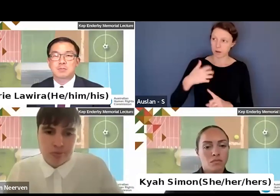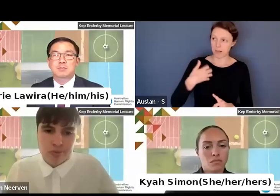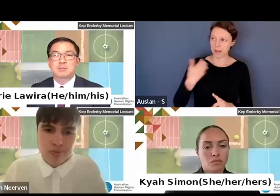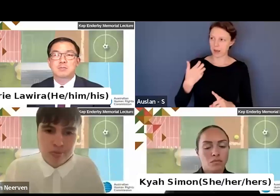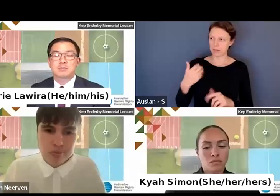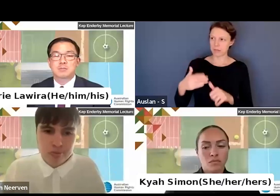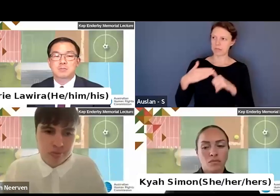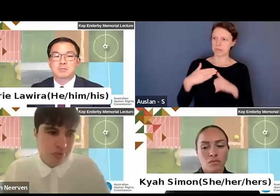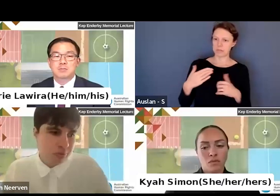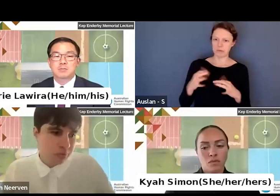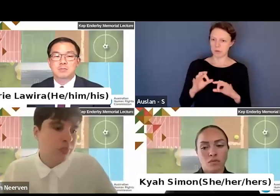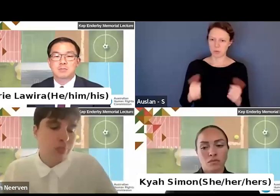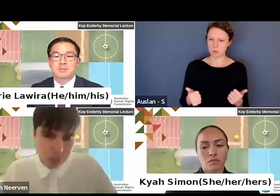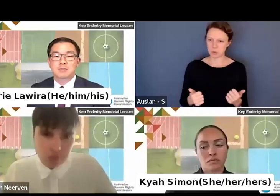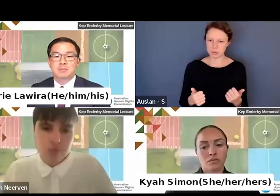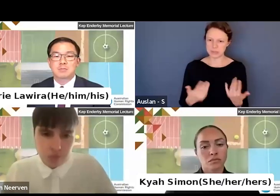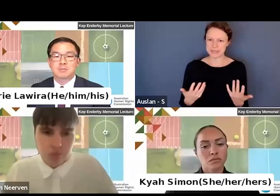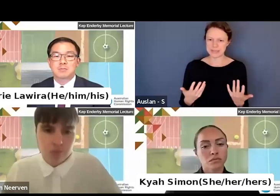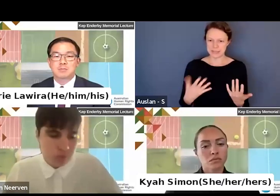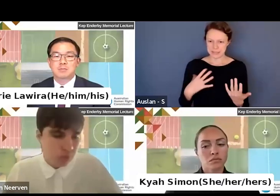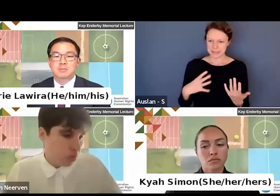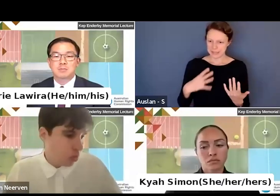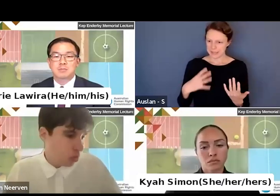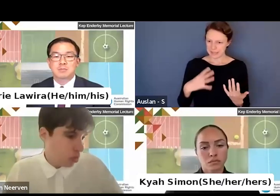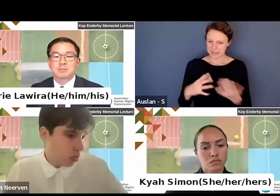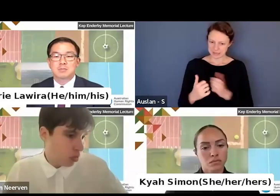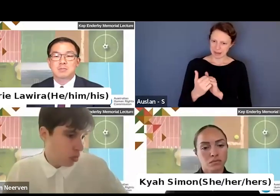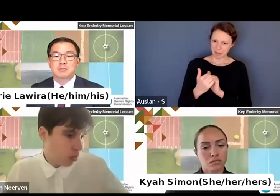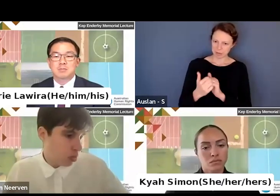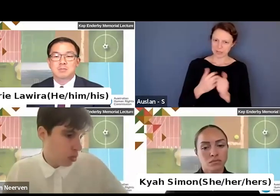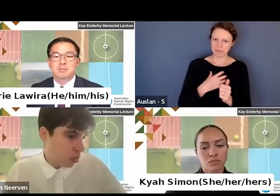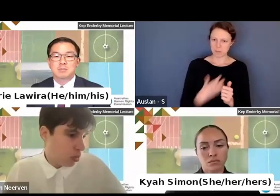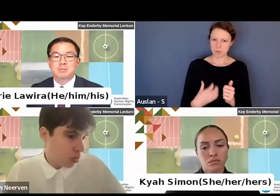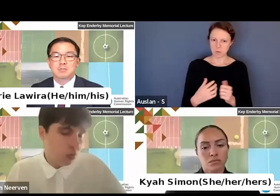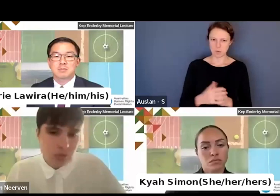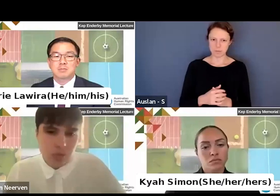I think that there needs to be another collaborative approach too, along the lines that Ellen talked about in their talk